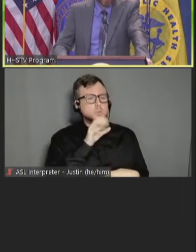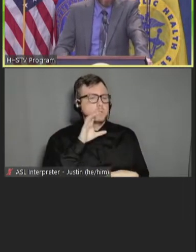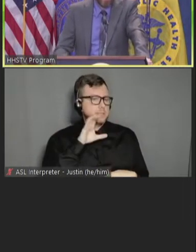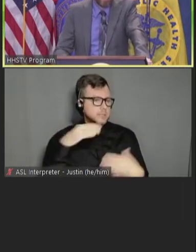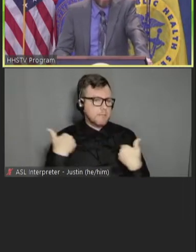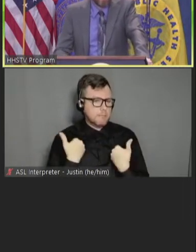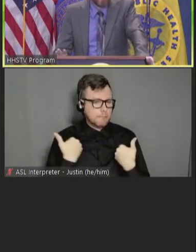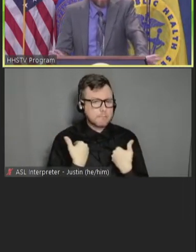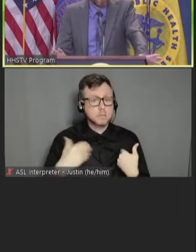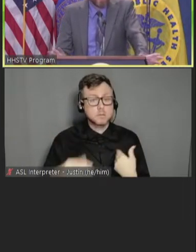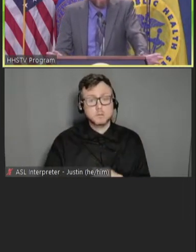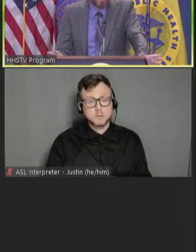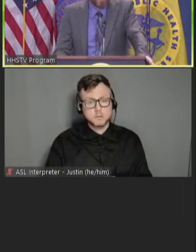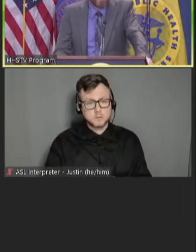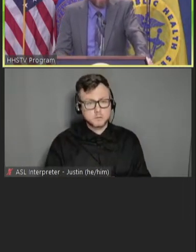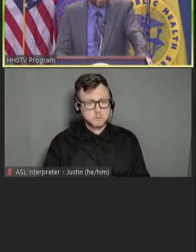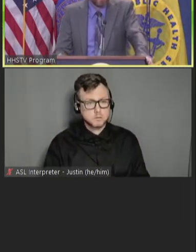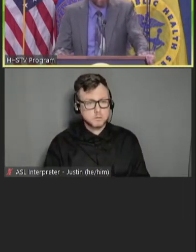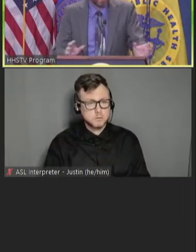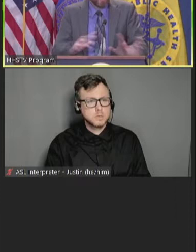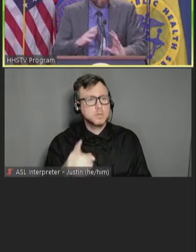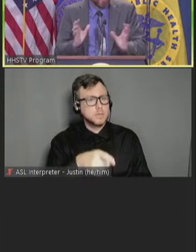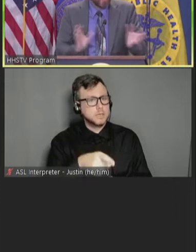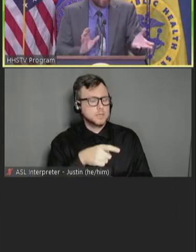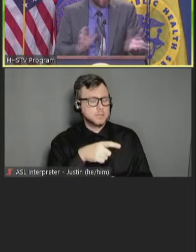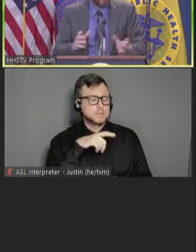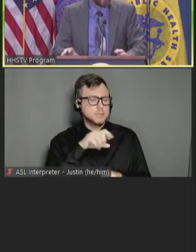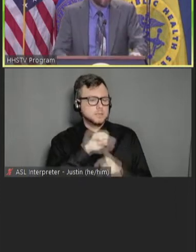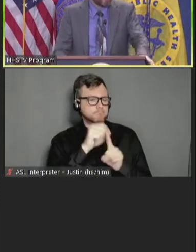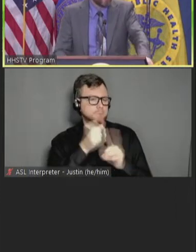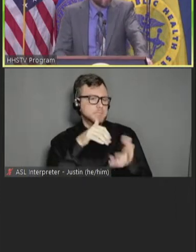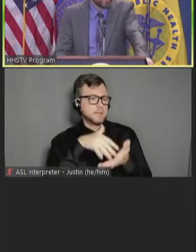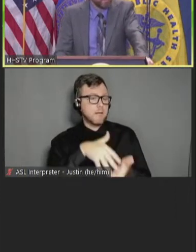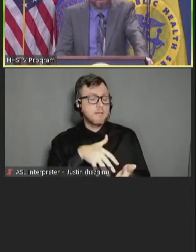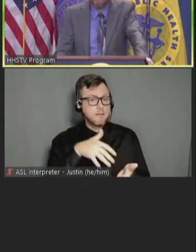All right, so this is a case study, I think it'd be really unique to you. And it really